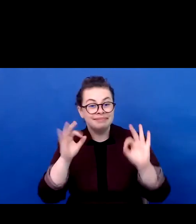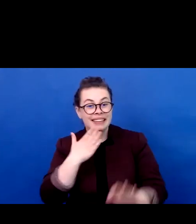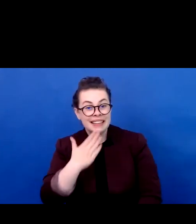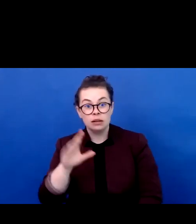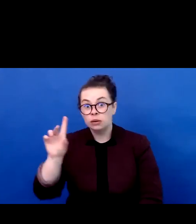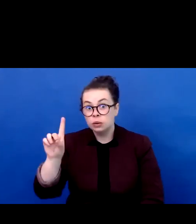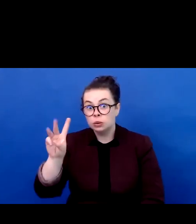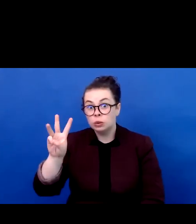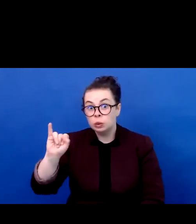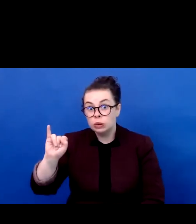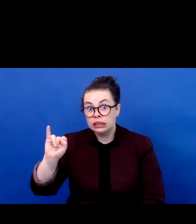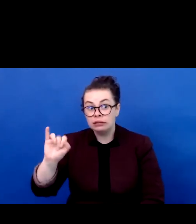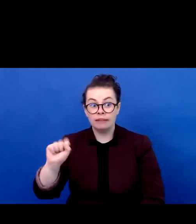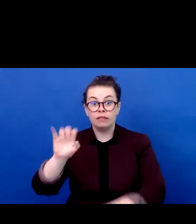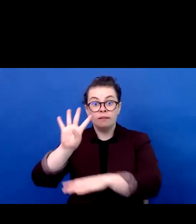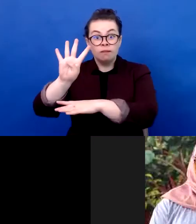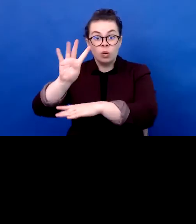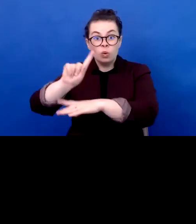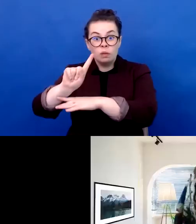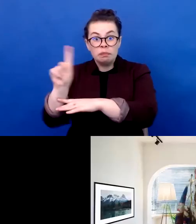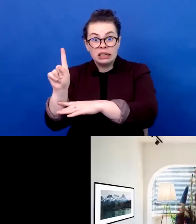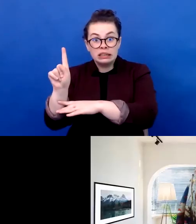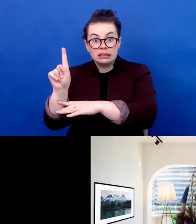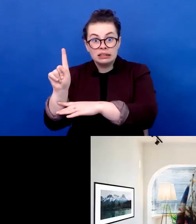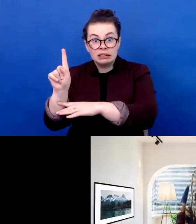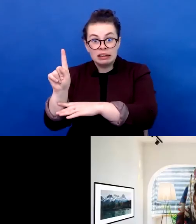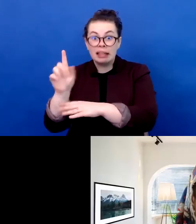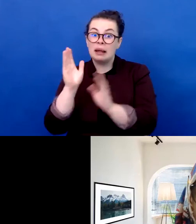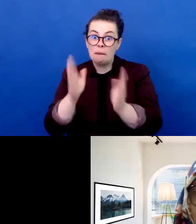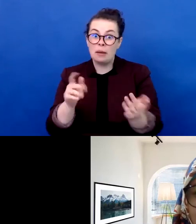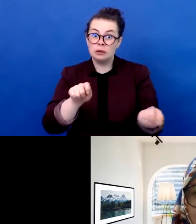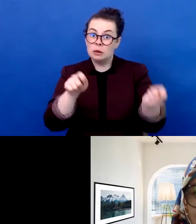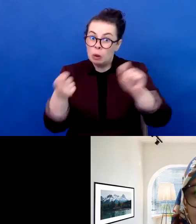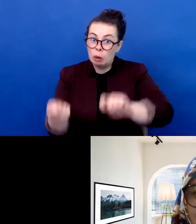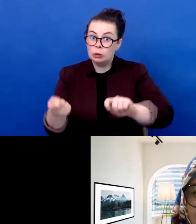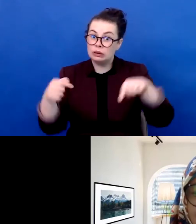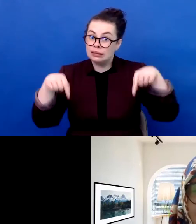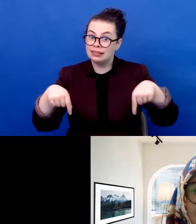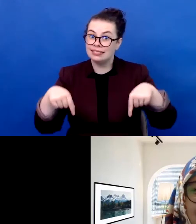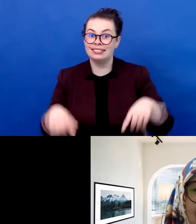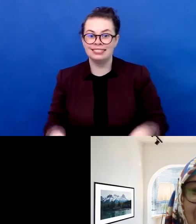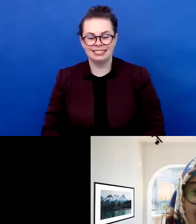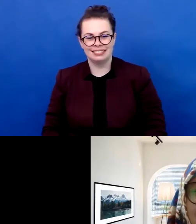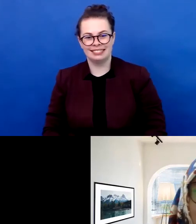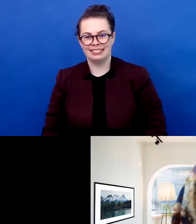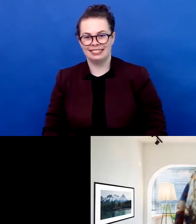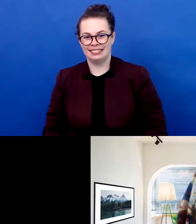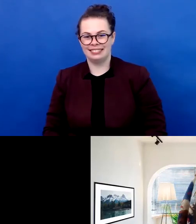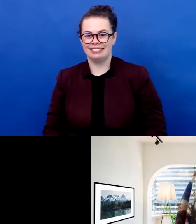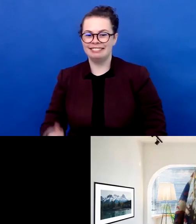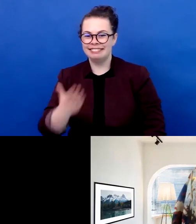before we uh adjourn the the webinar thank you muhammad yes just